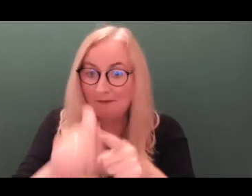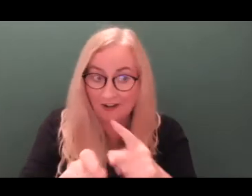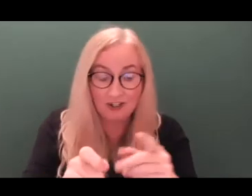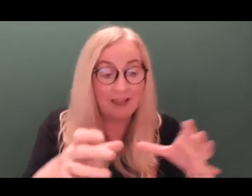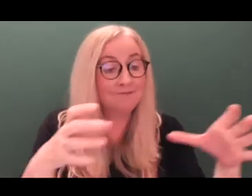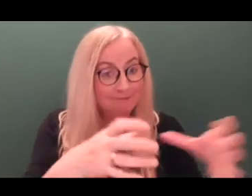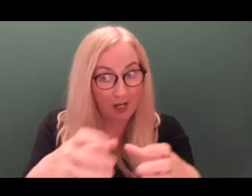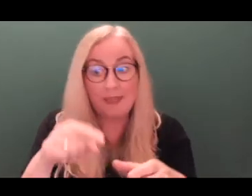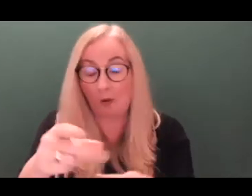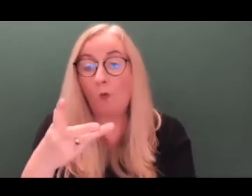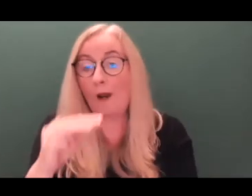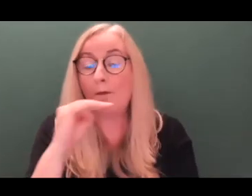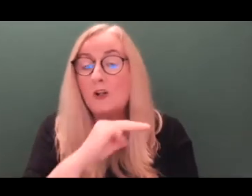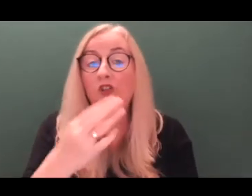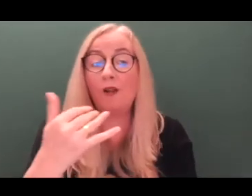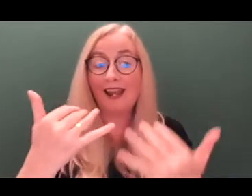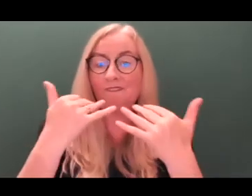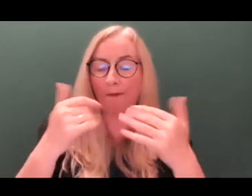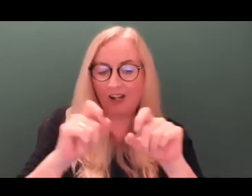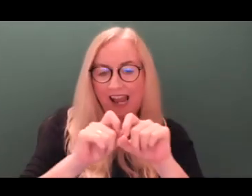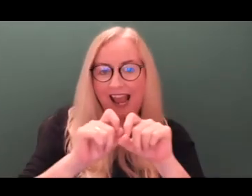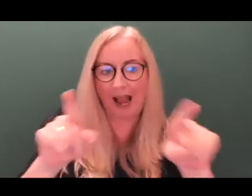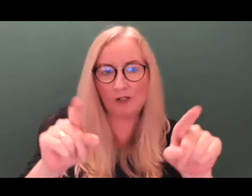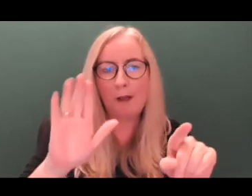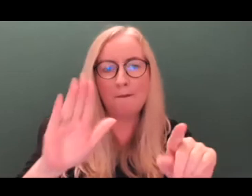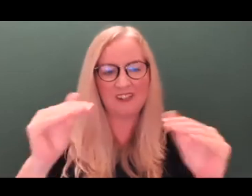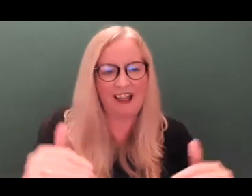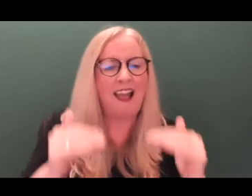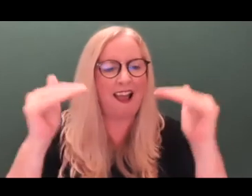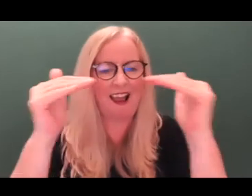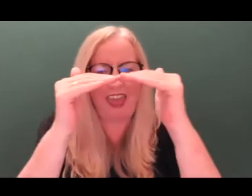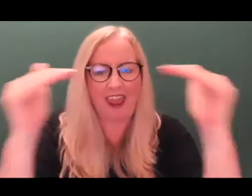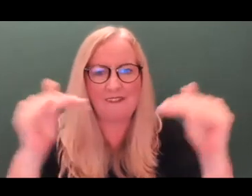messaging has to come at the highest possible level, from the State. The campaigning around